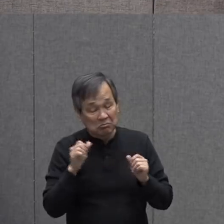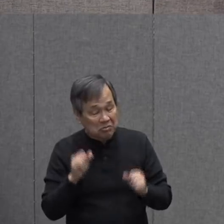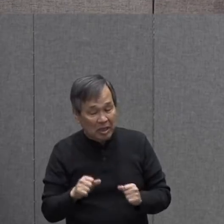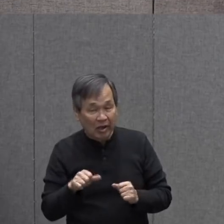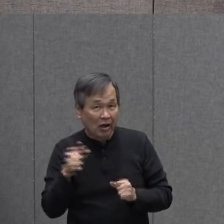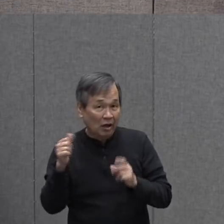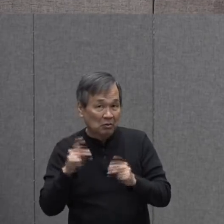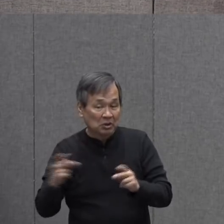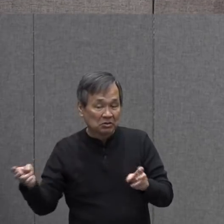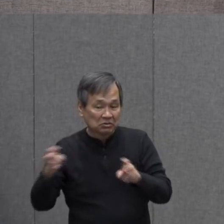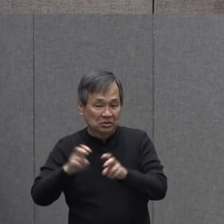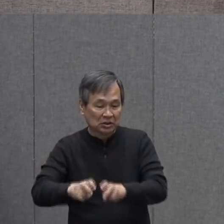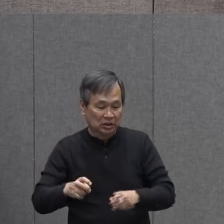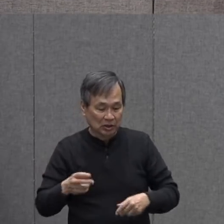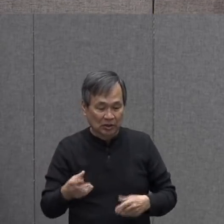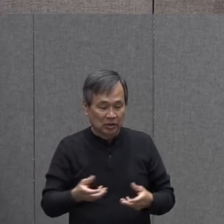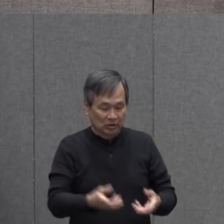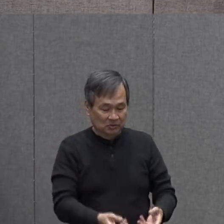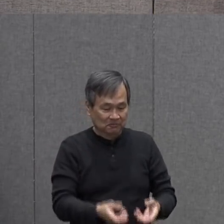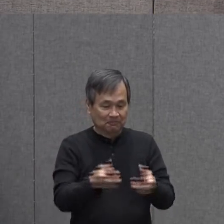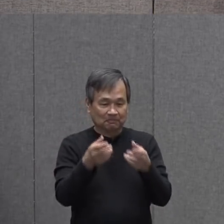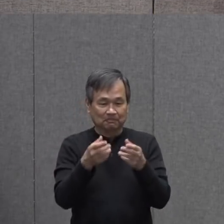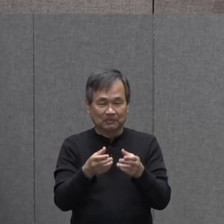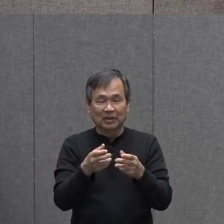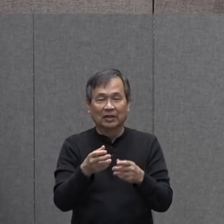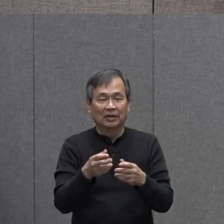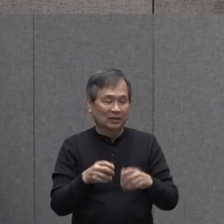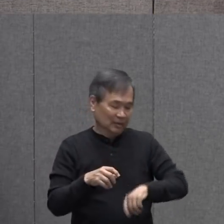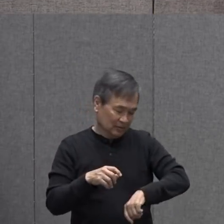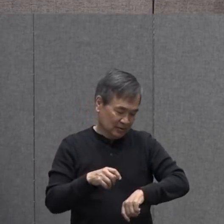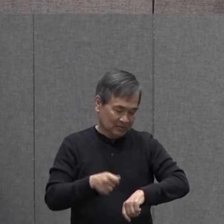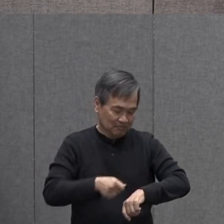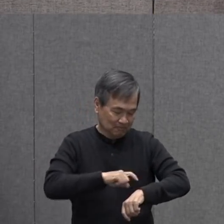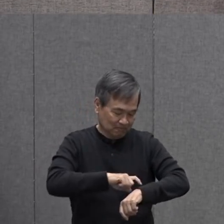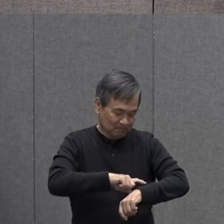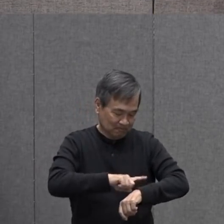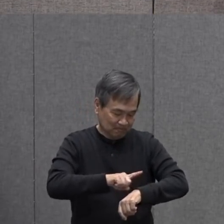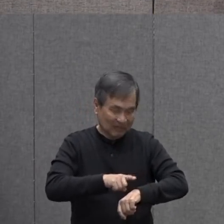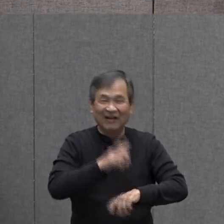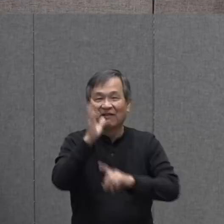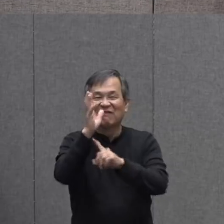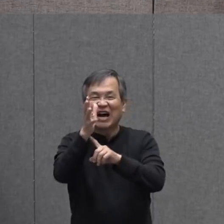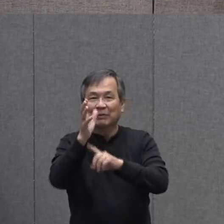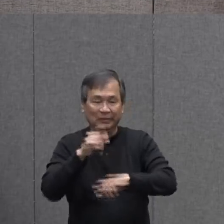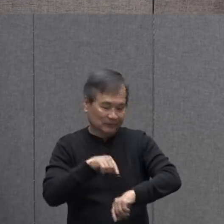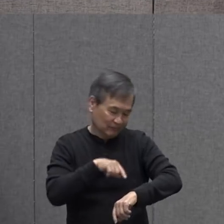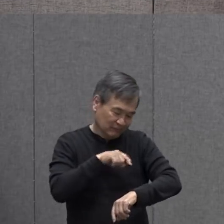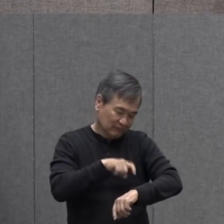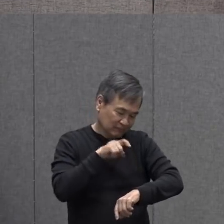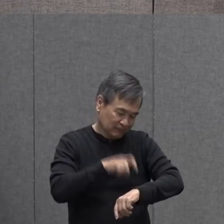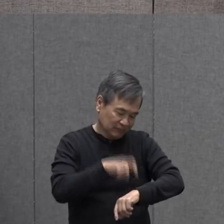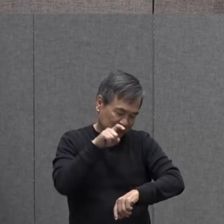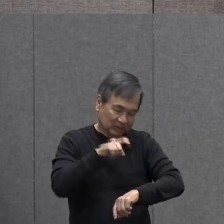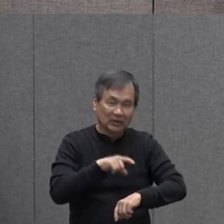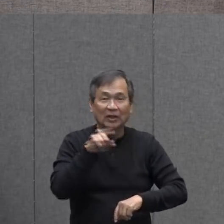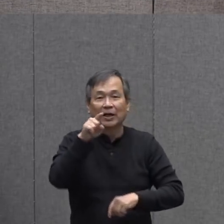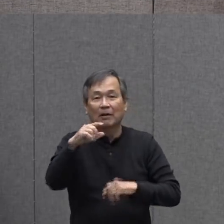you take a couple of these pieces and give yourself five minutes to build something new with these pieces. And if you're playing with somebody else,